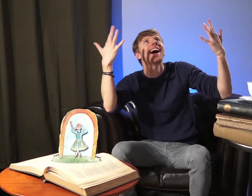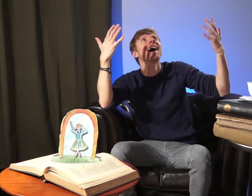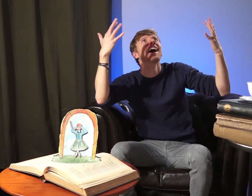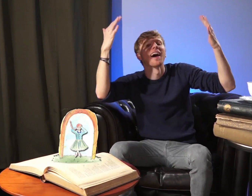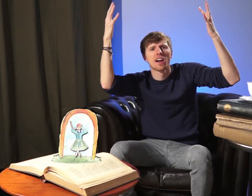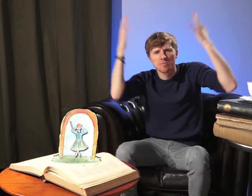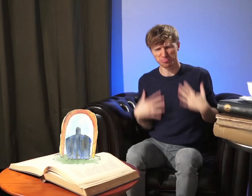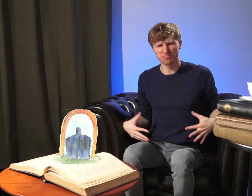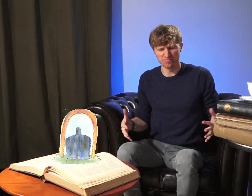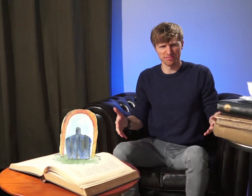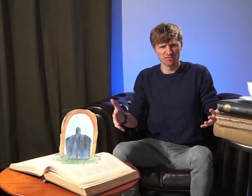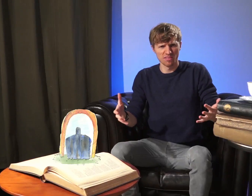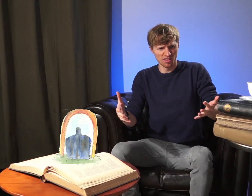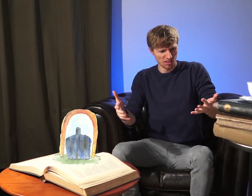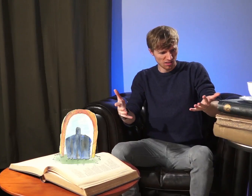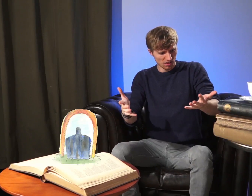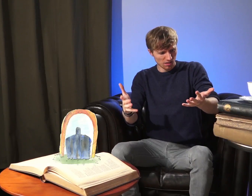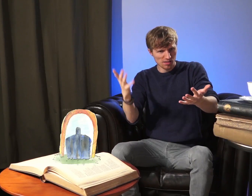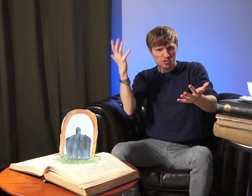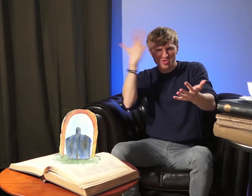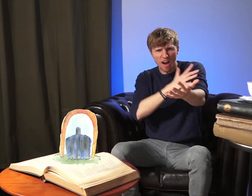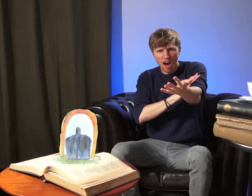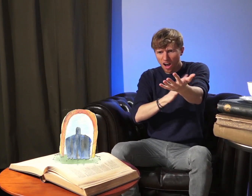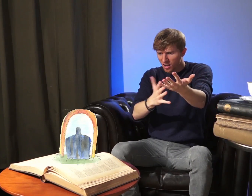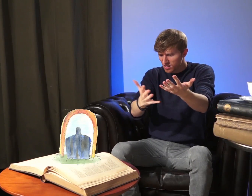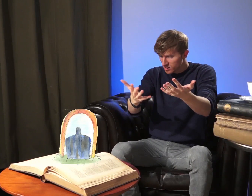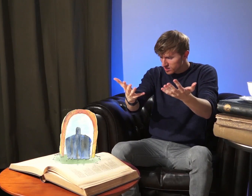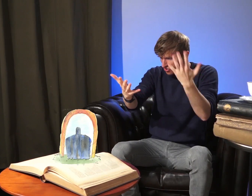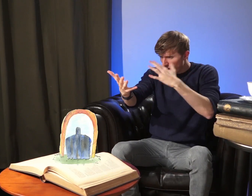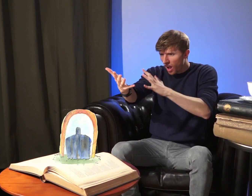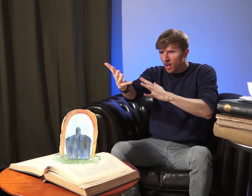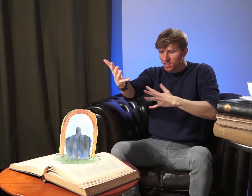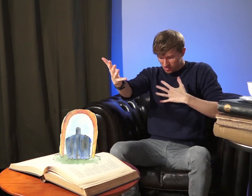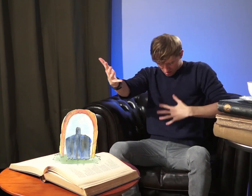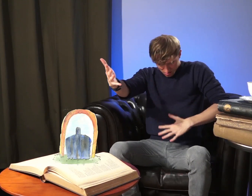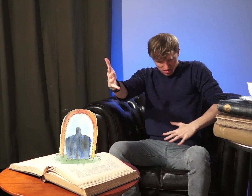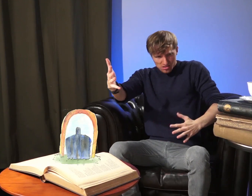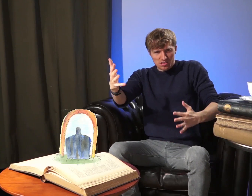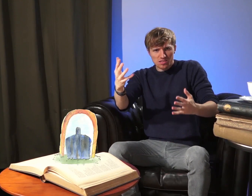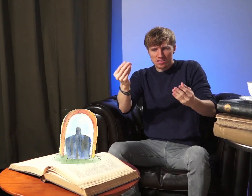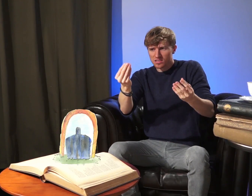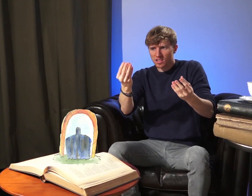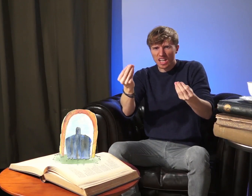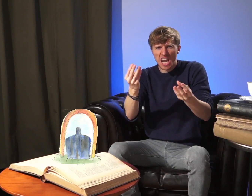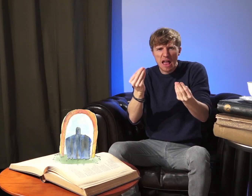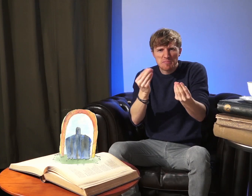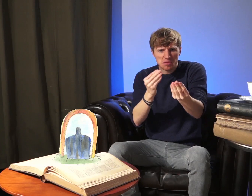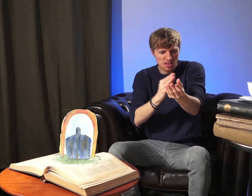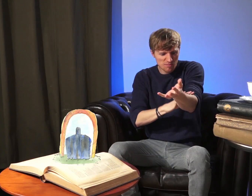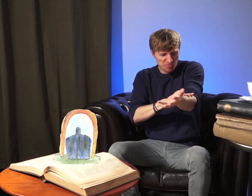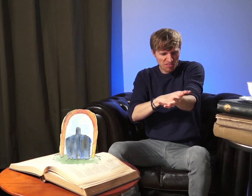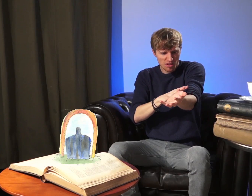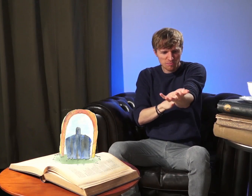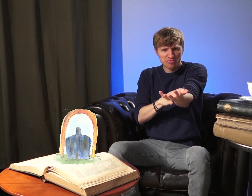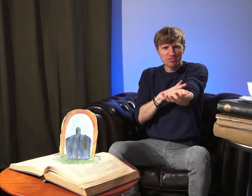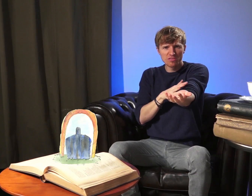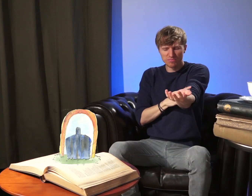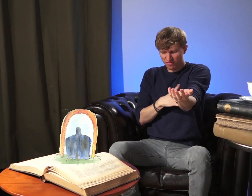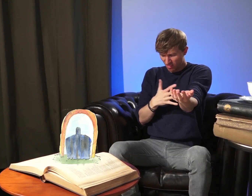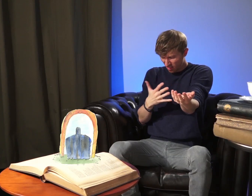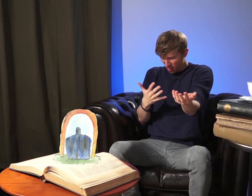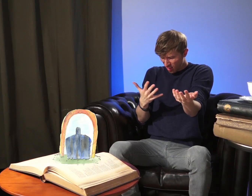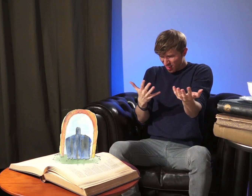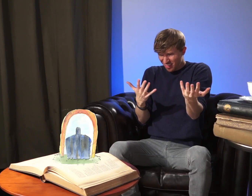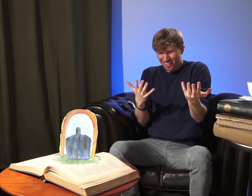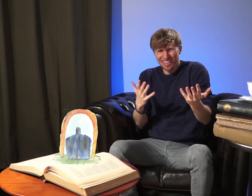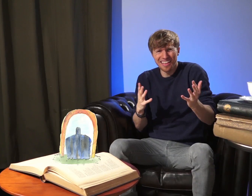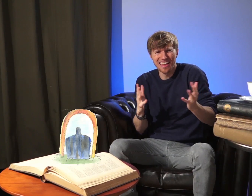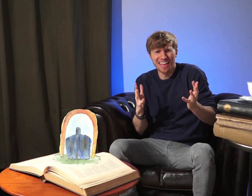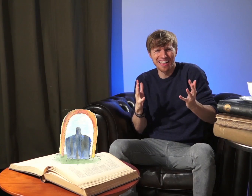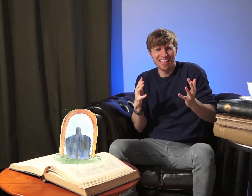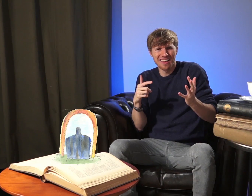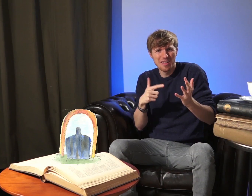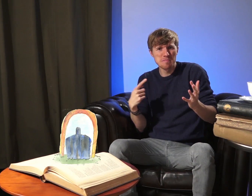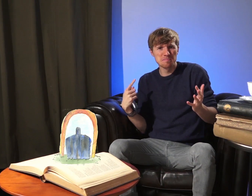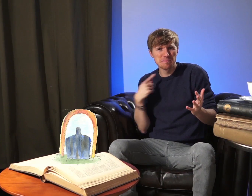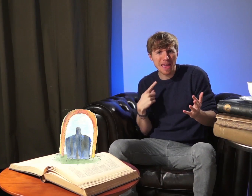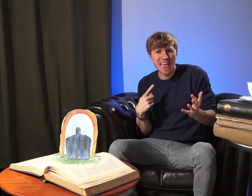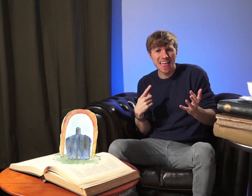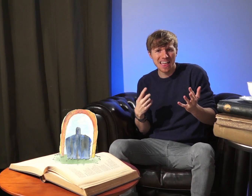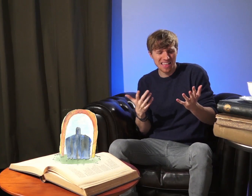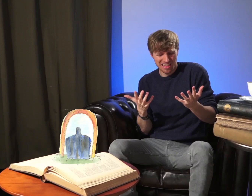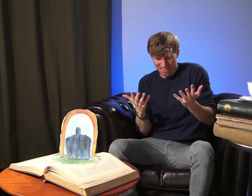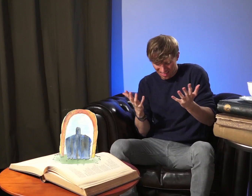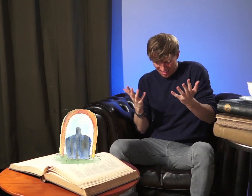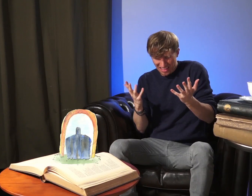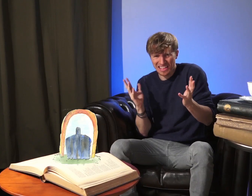Instead, she was showered with black, sticky pitch.